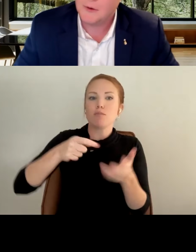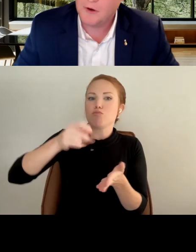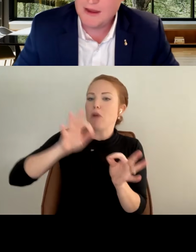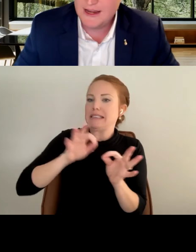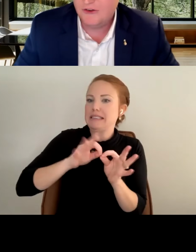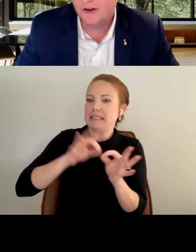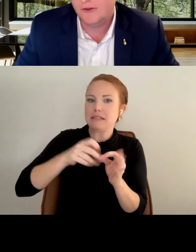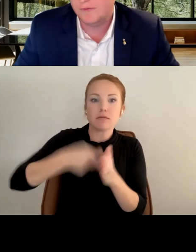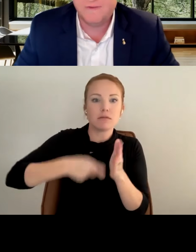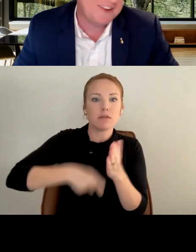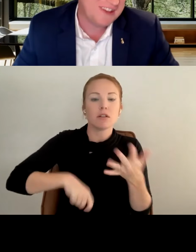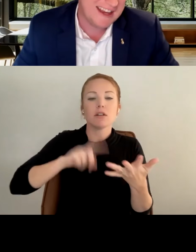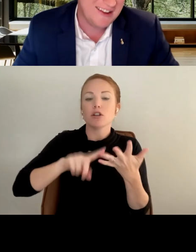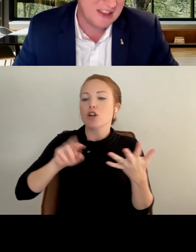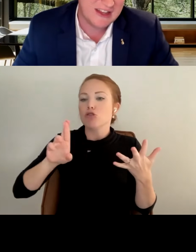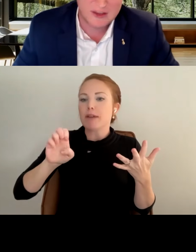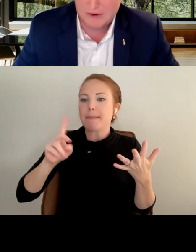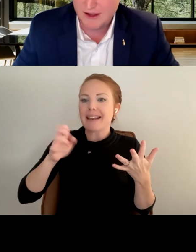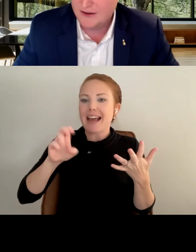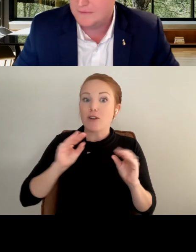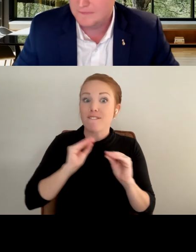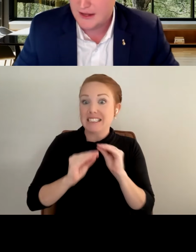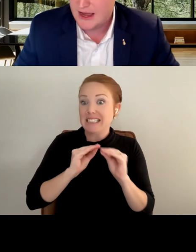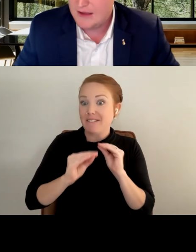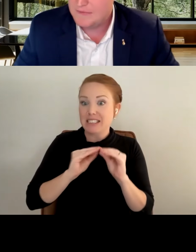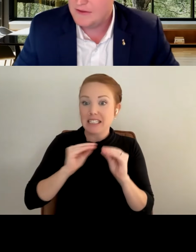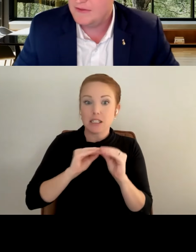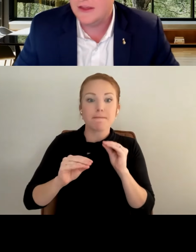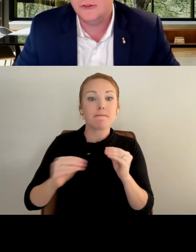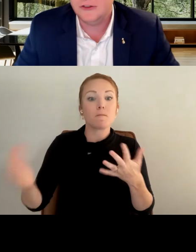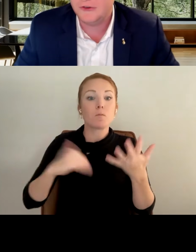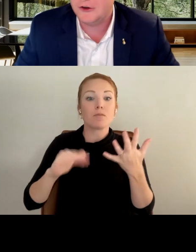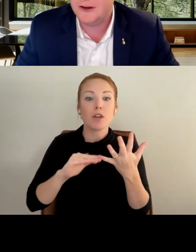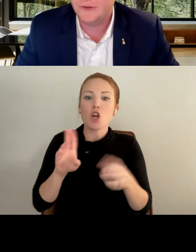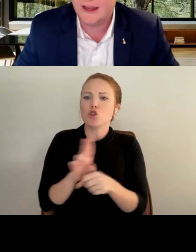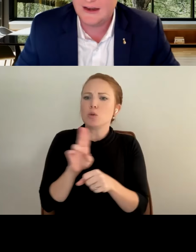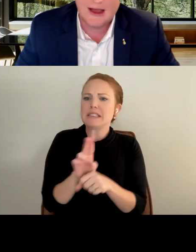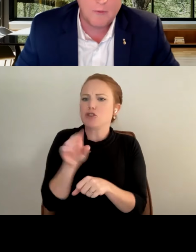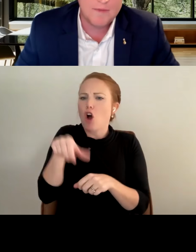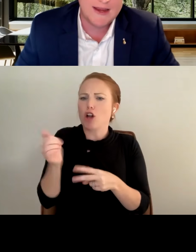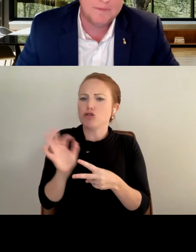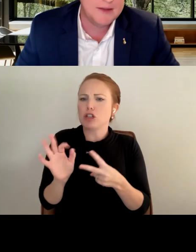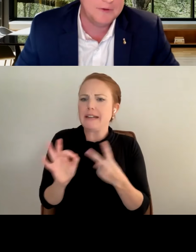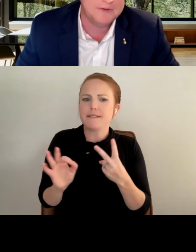Remediation - so, fixing the things that we find. The usage alternatives and how we might be able